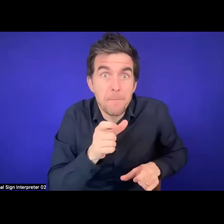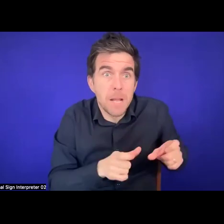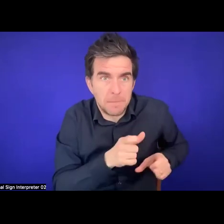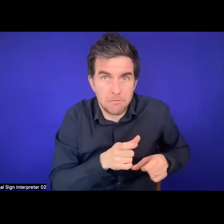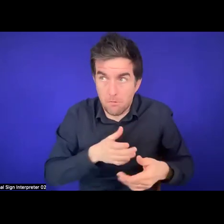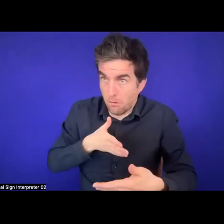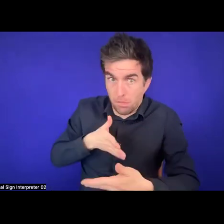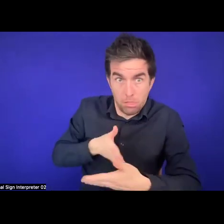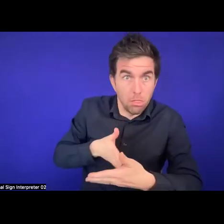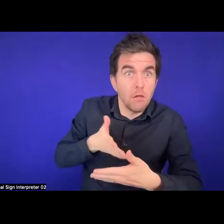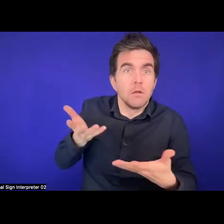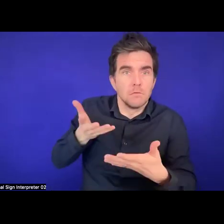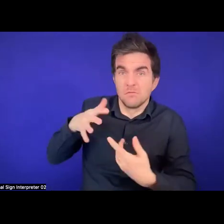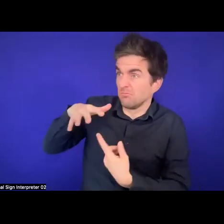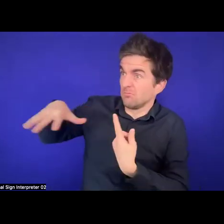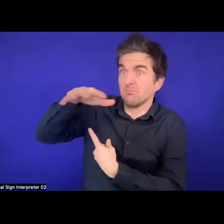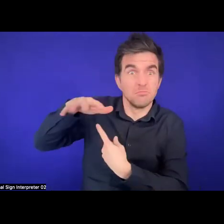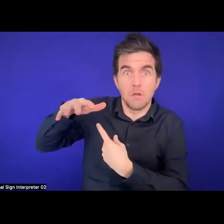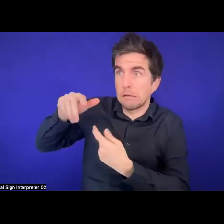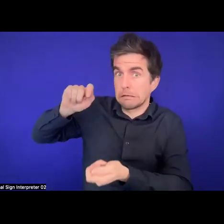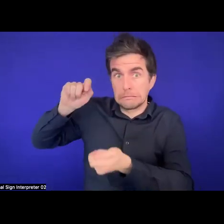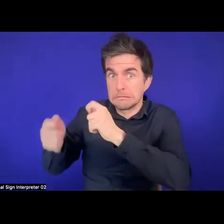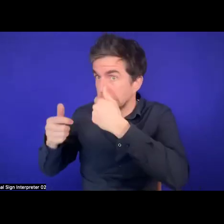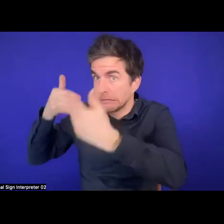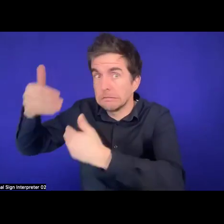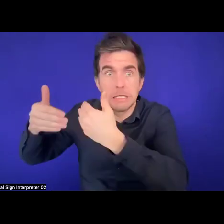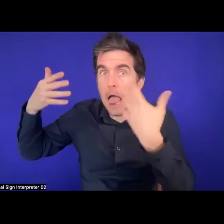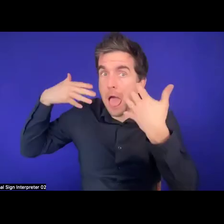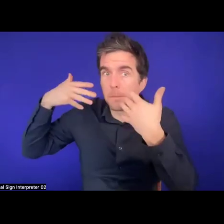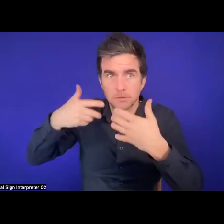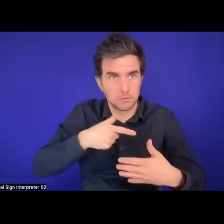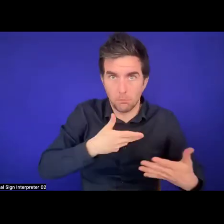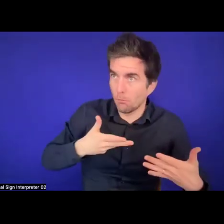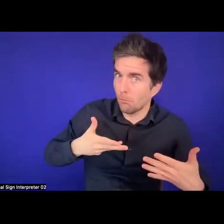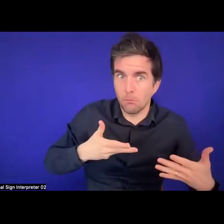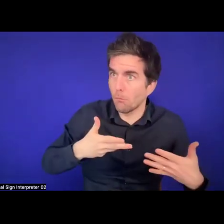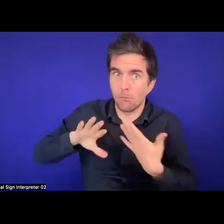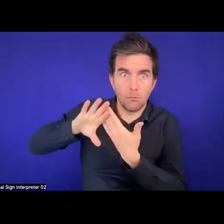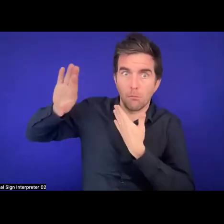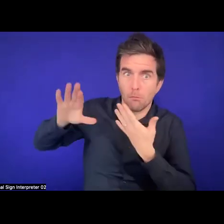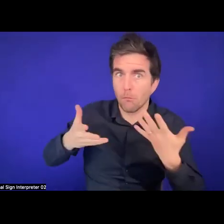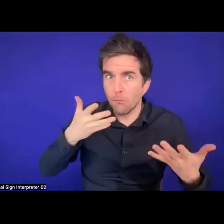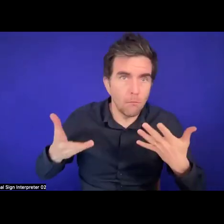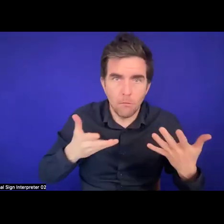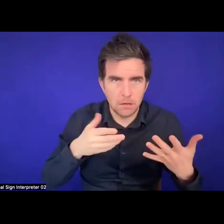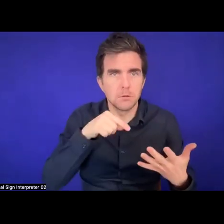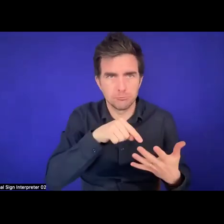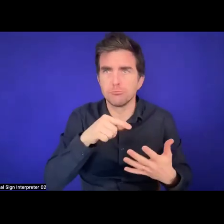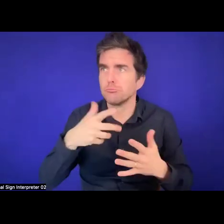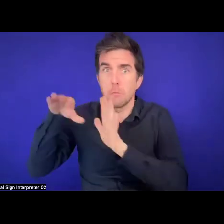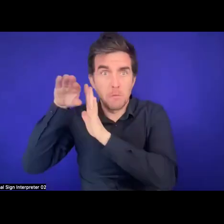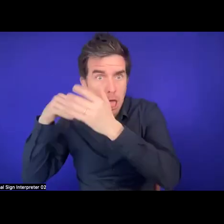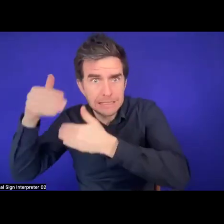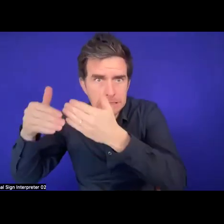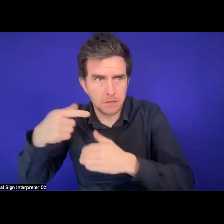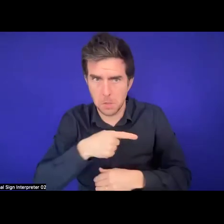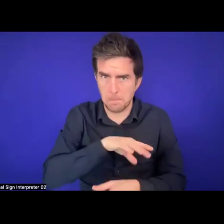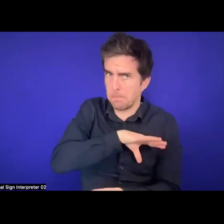terms of being connected into policy and we also support partners attending the